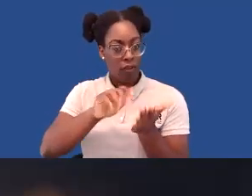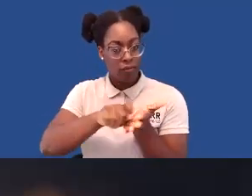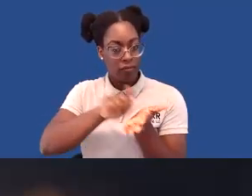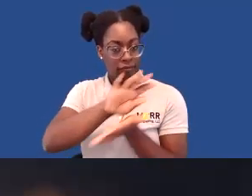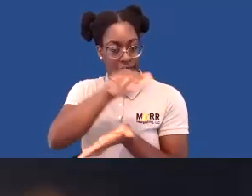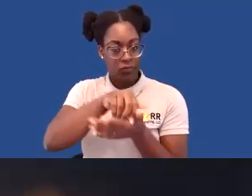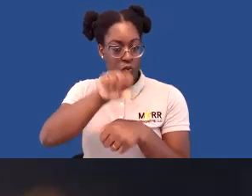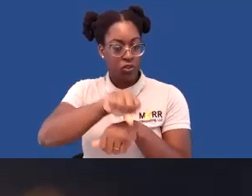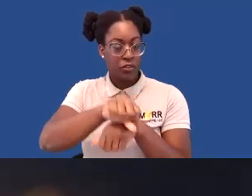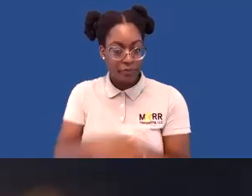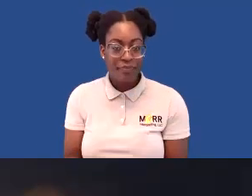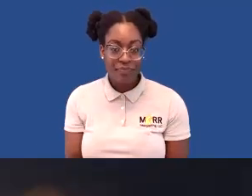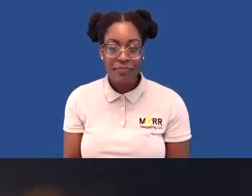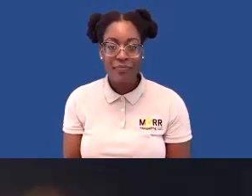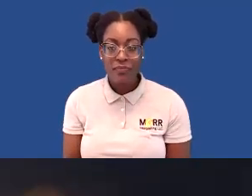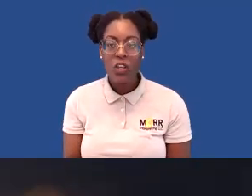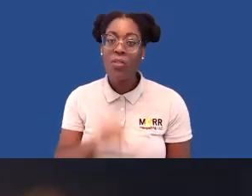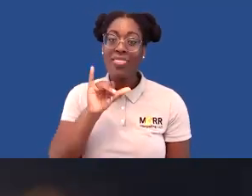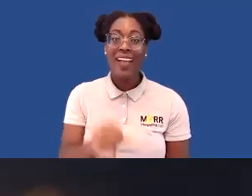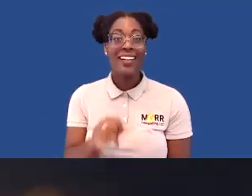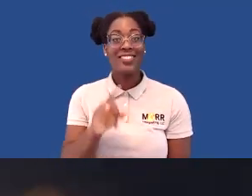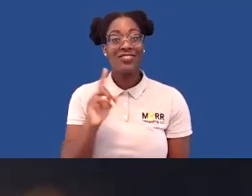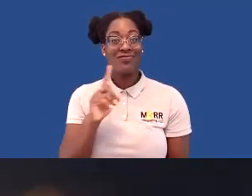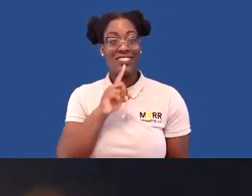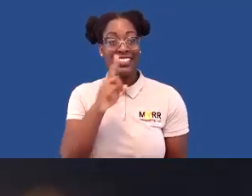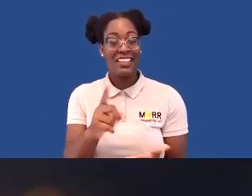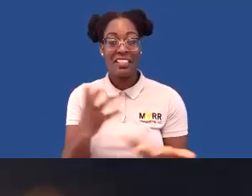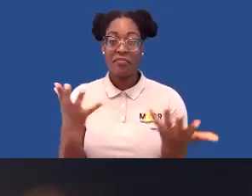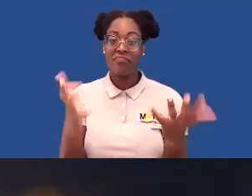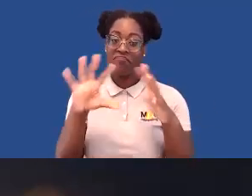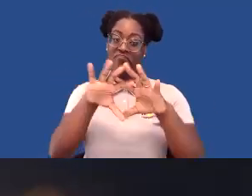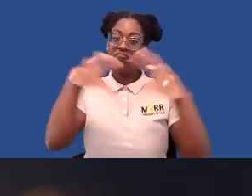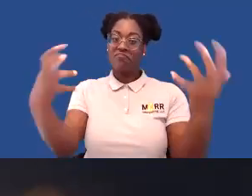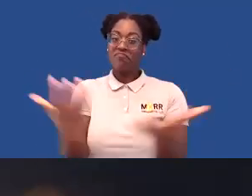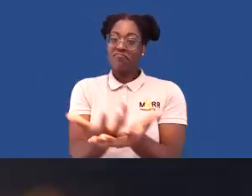So that's kind of the bones of my information that I wanted to share with you today.